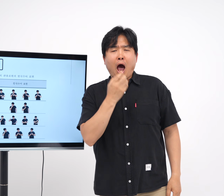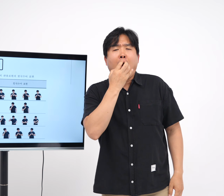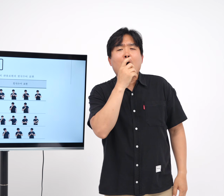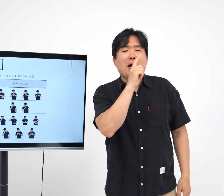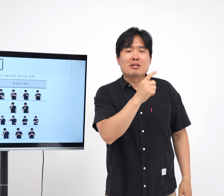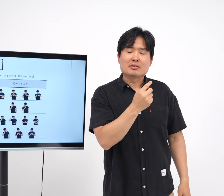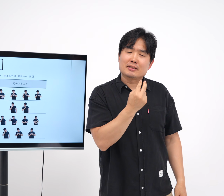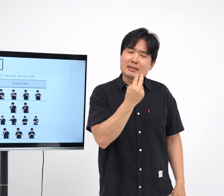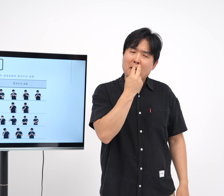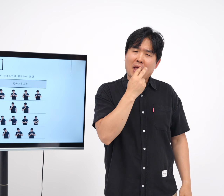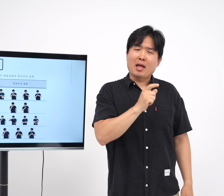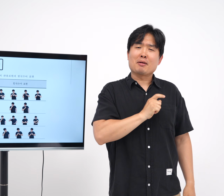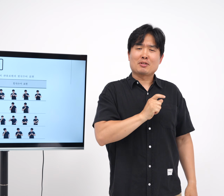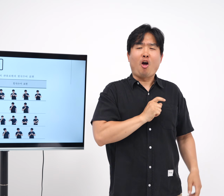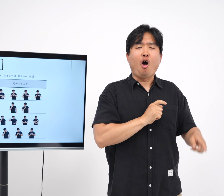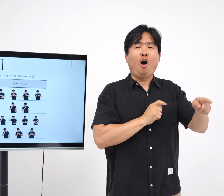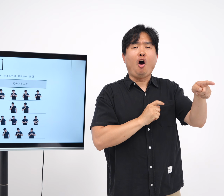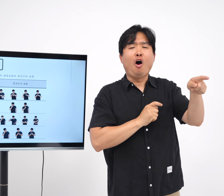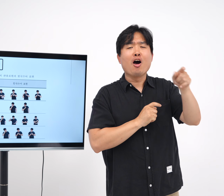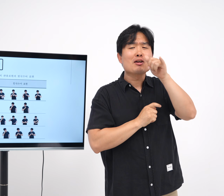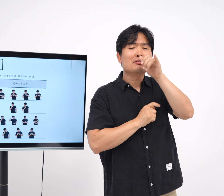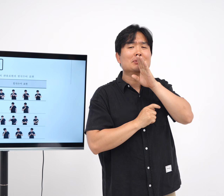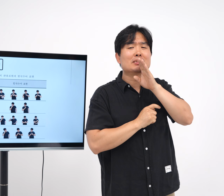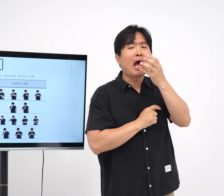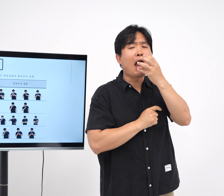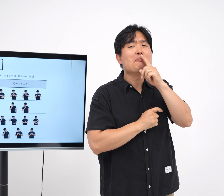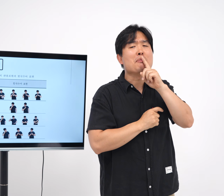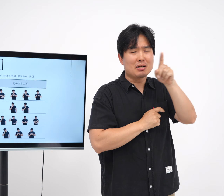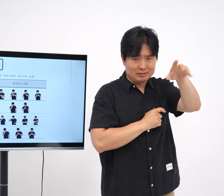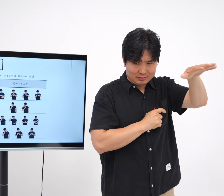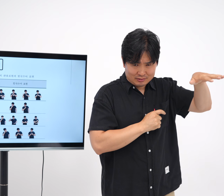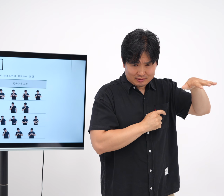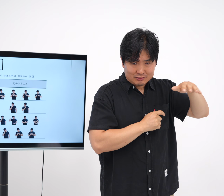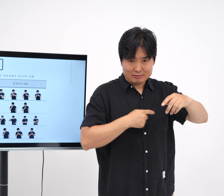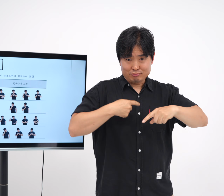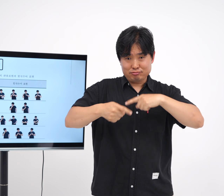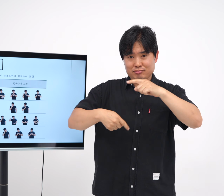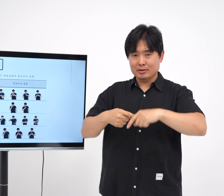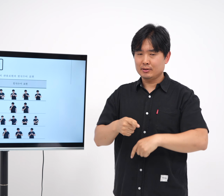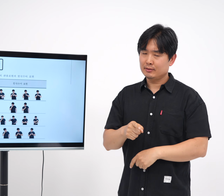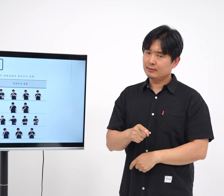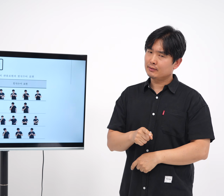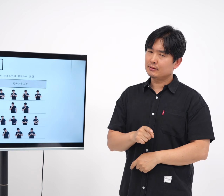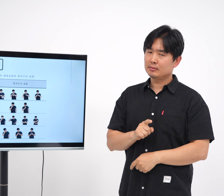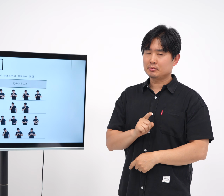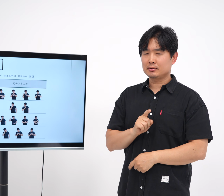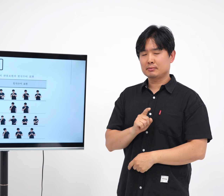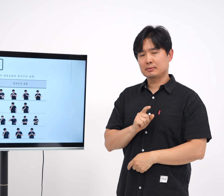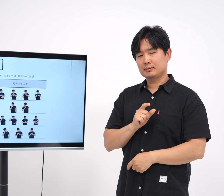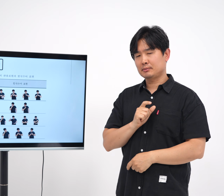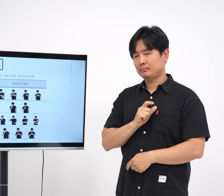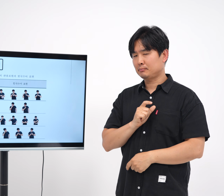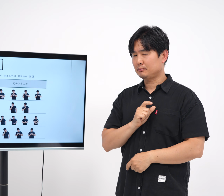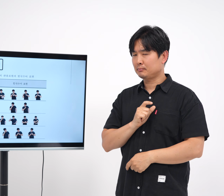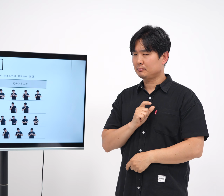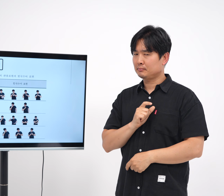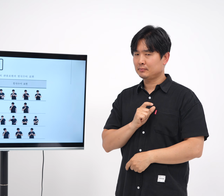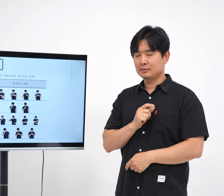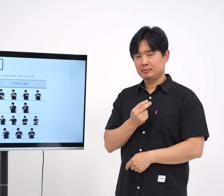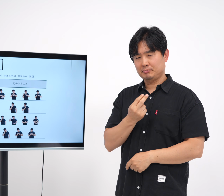Hearing peoples say, “Hmm, something smells.” In sign language, it's expressed as